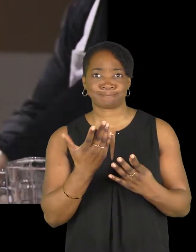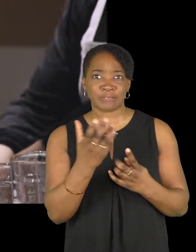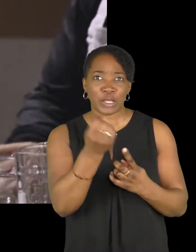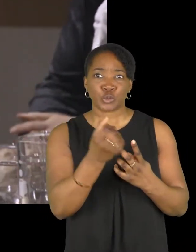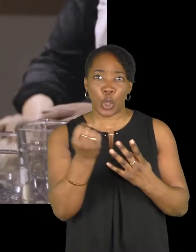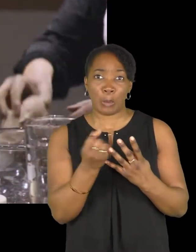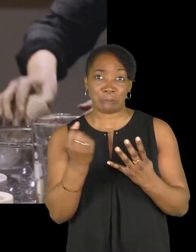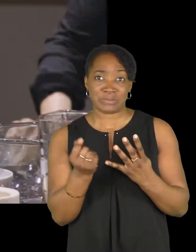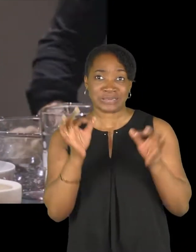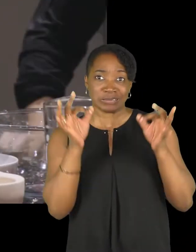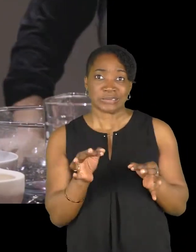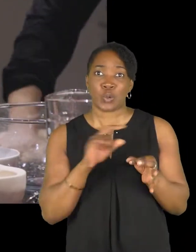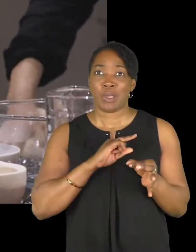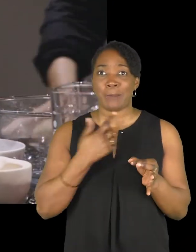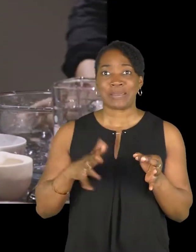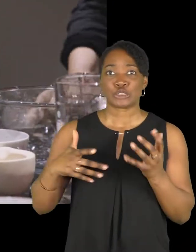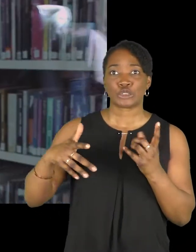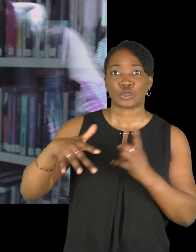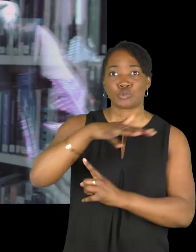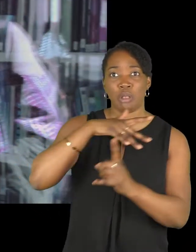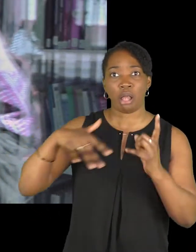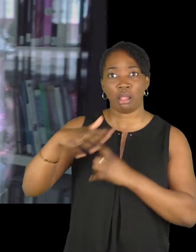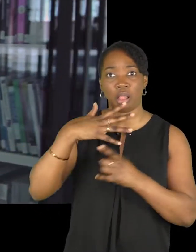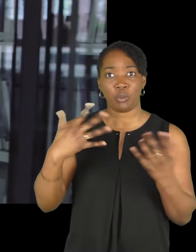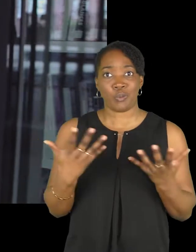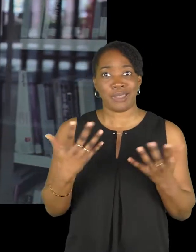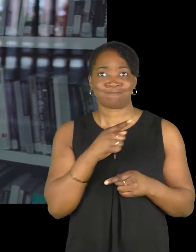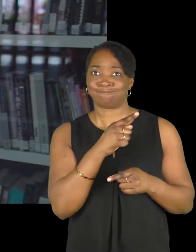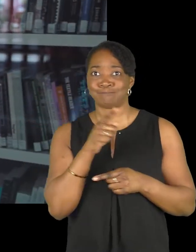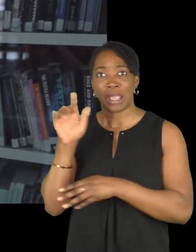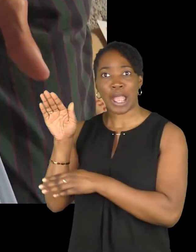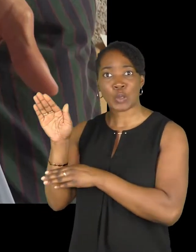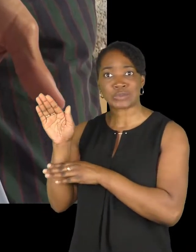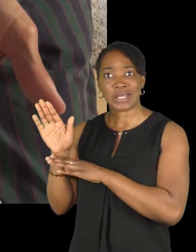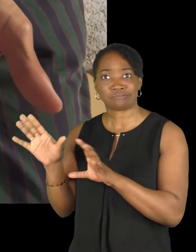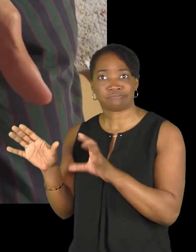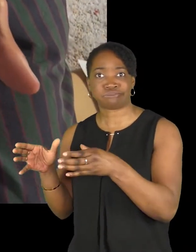outcomes precisely because of coming from being socialised and educated from outside of a dominant